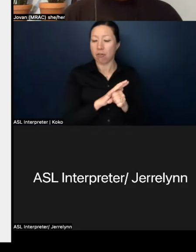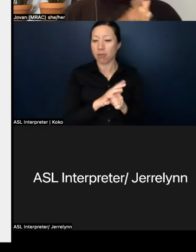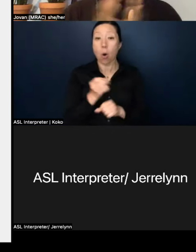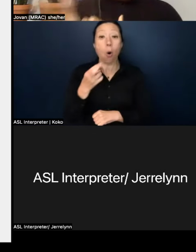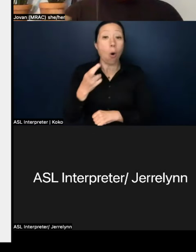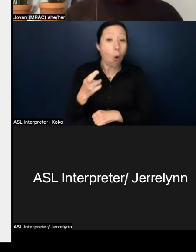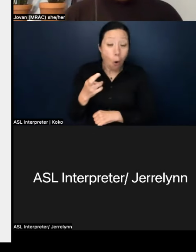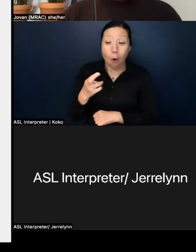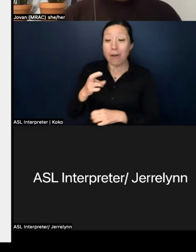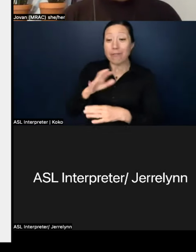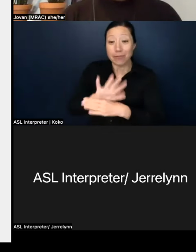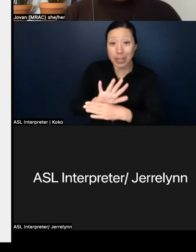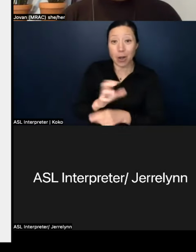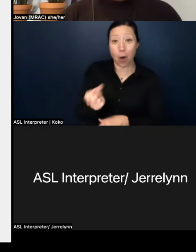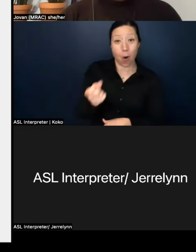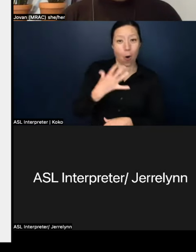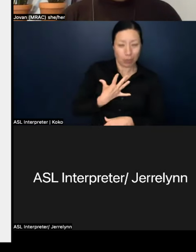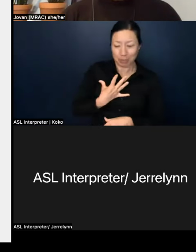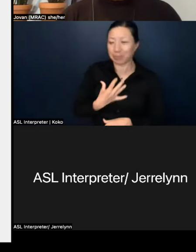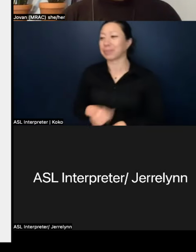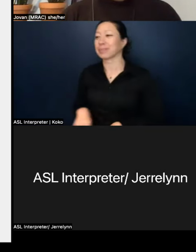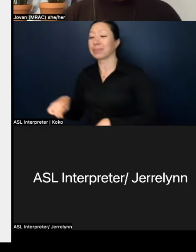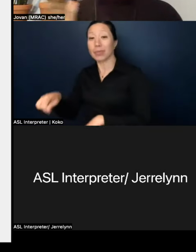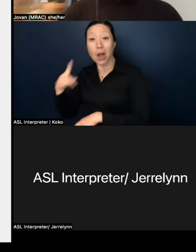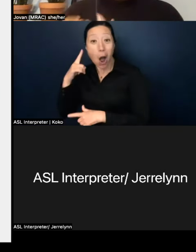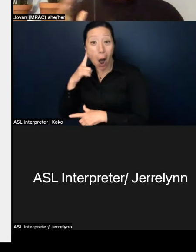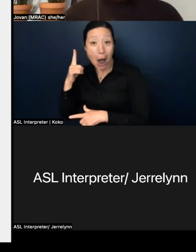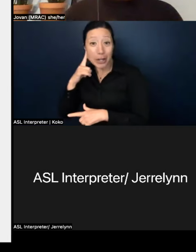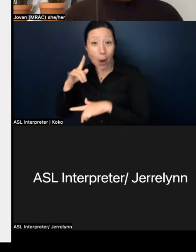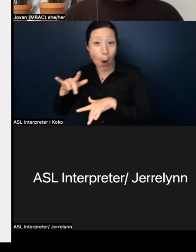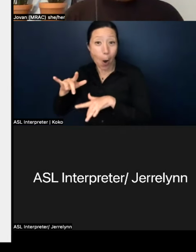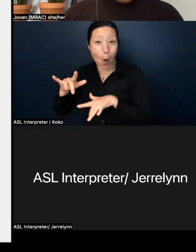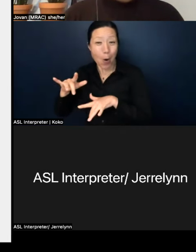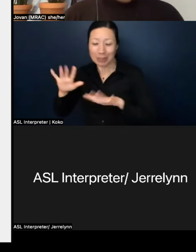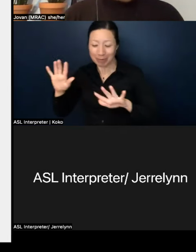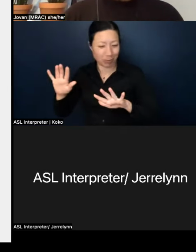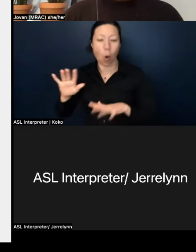And you'll kind of understand a little bit more as to why as I talk about the decision making process.